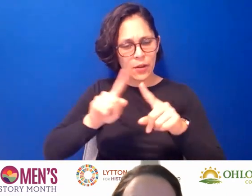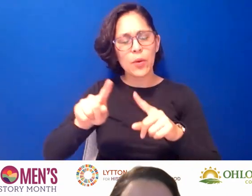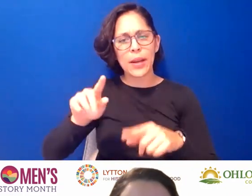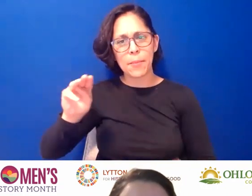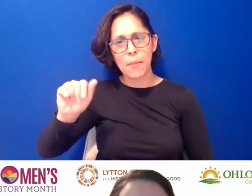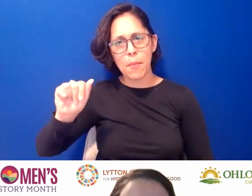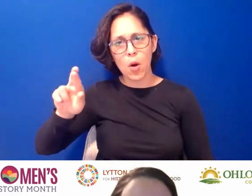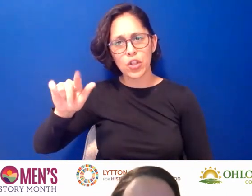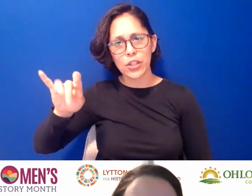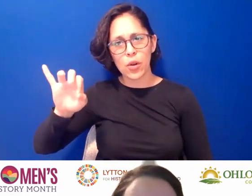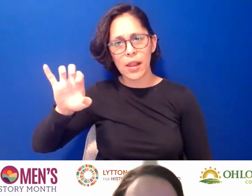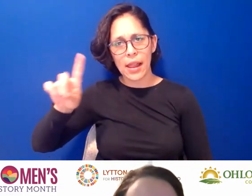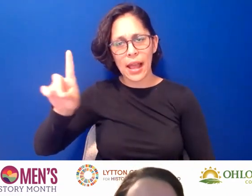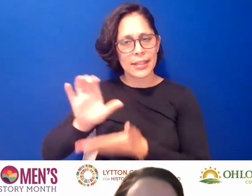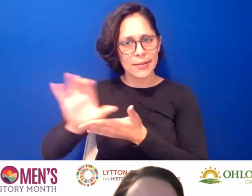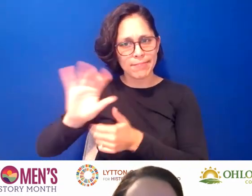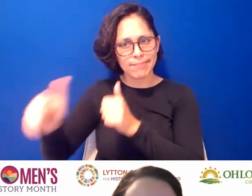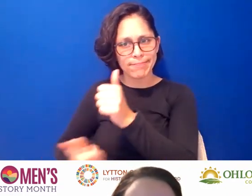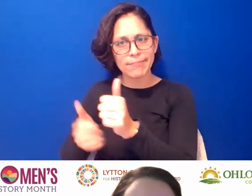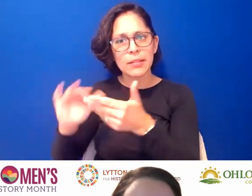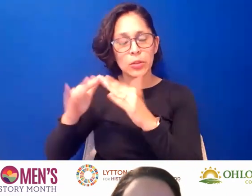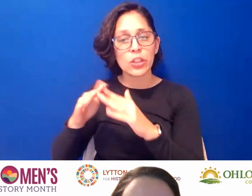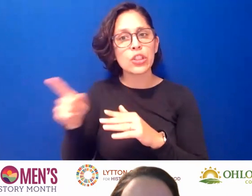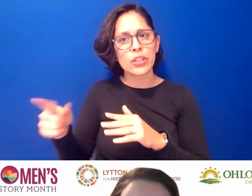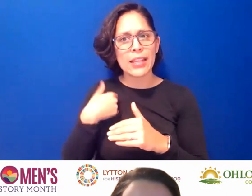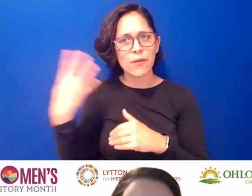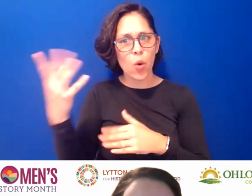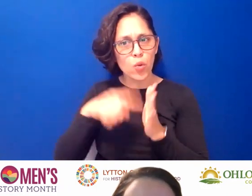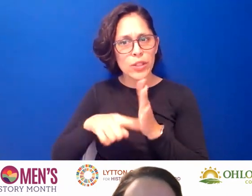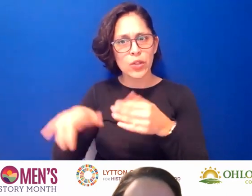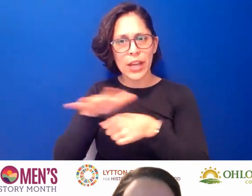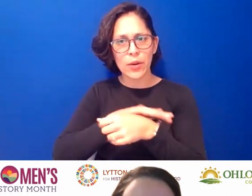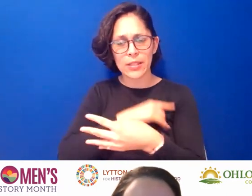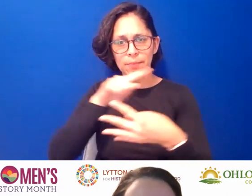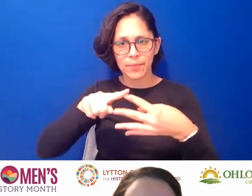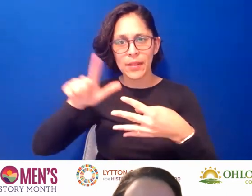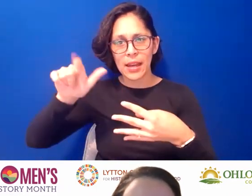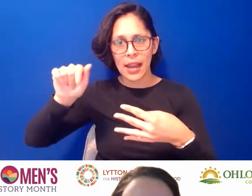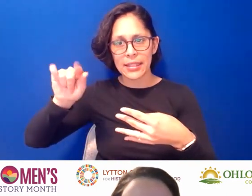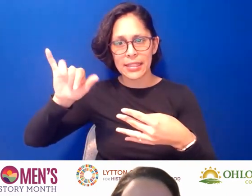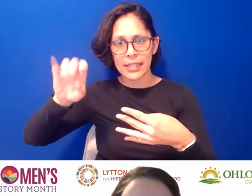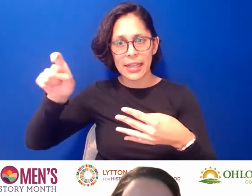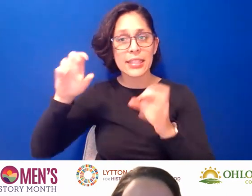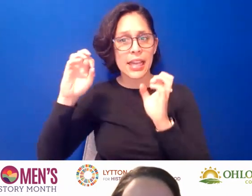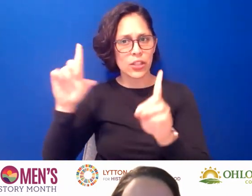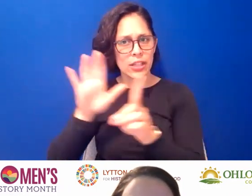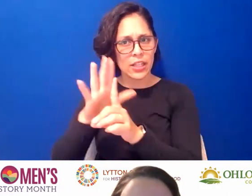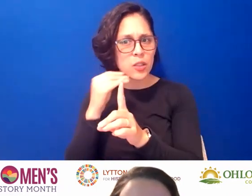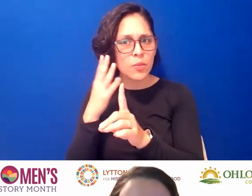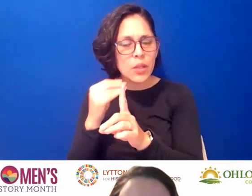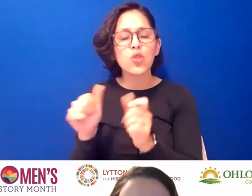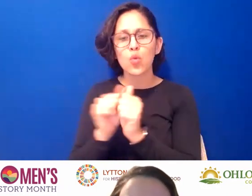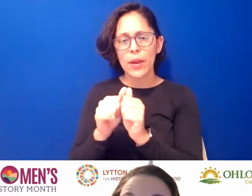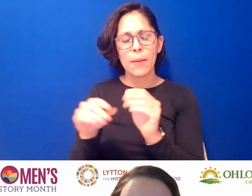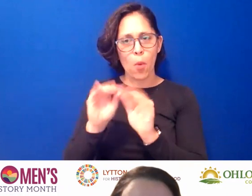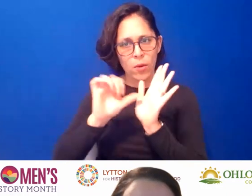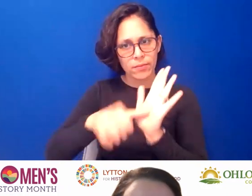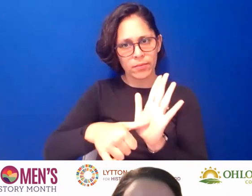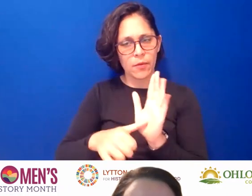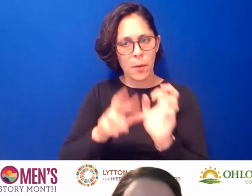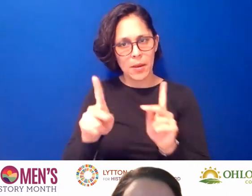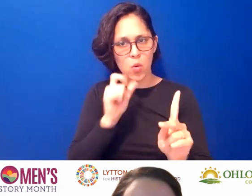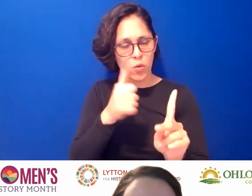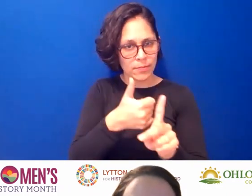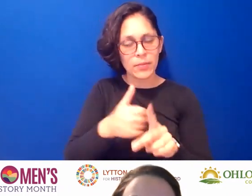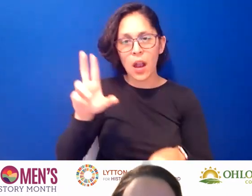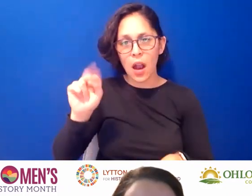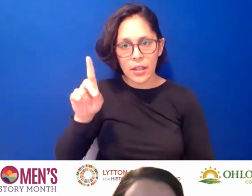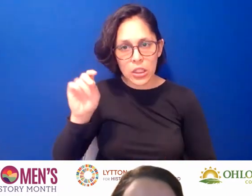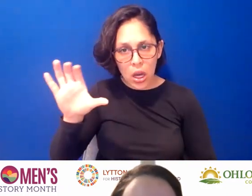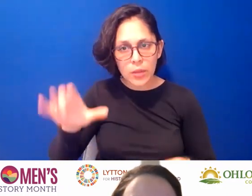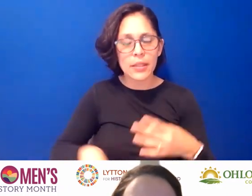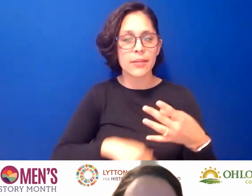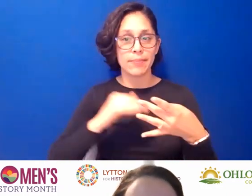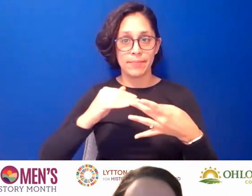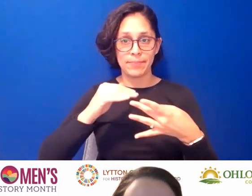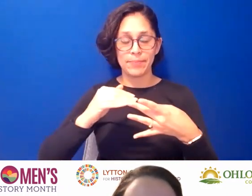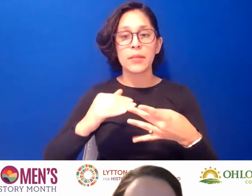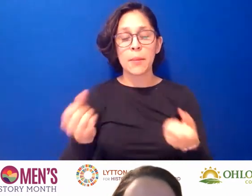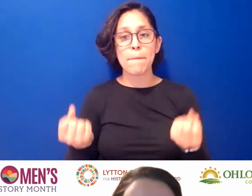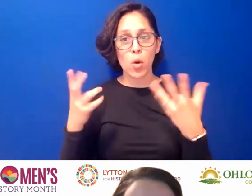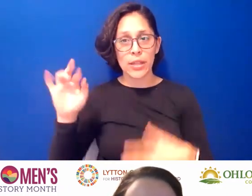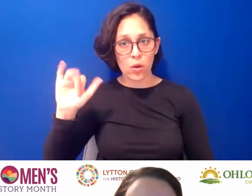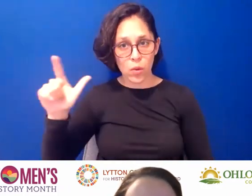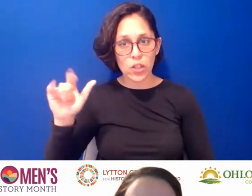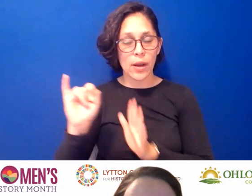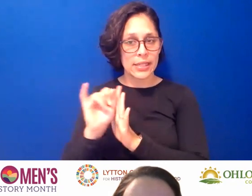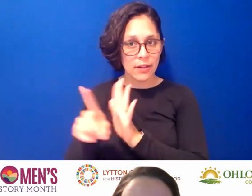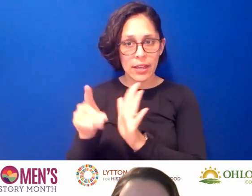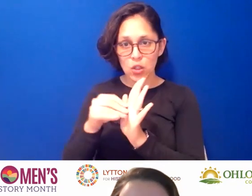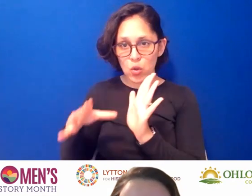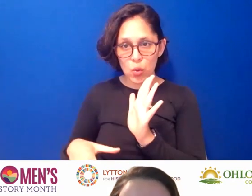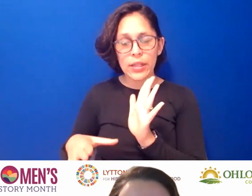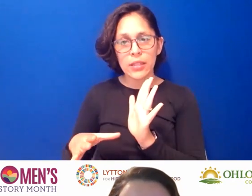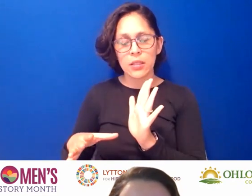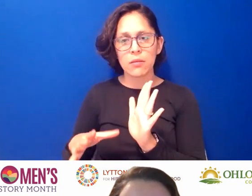Katherine Michel: Currently, she focuses on four research areas. First, Latinx educational experiences with a focus on those that are undocumented. Second, multi-racially identified students' educational experiences.